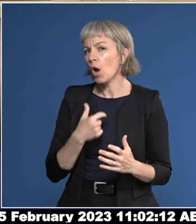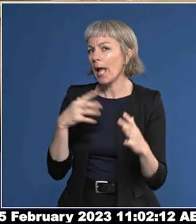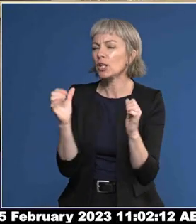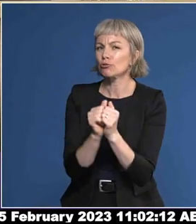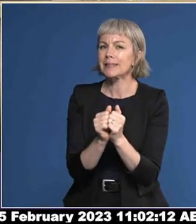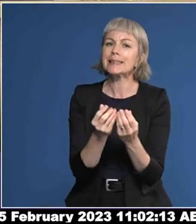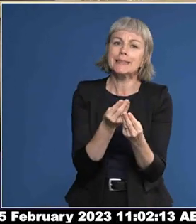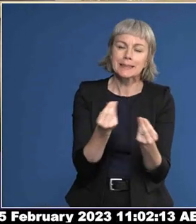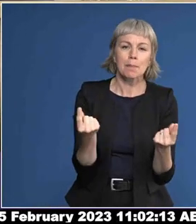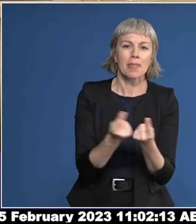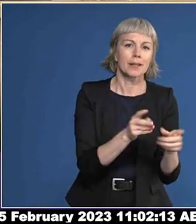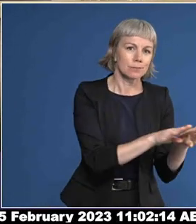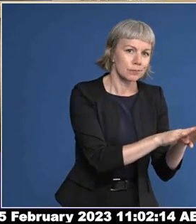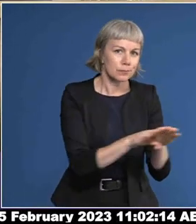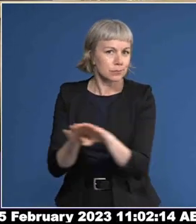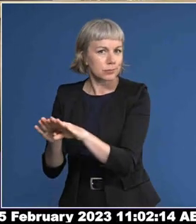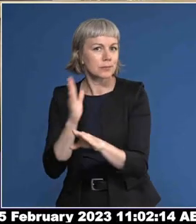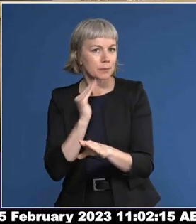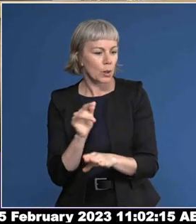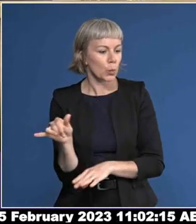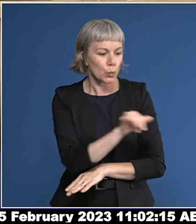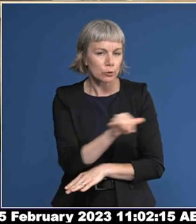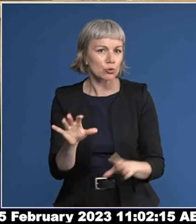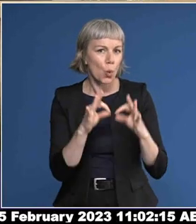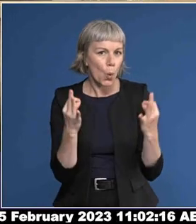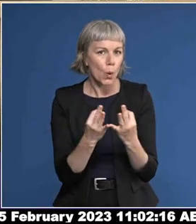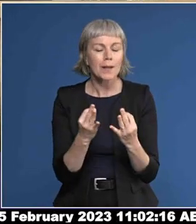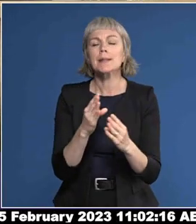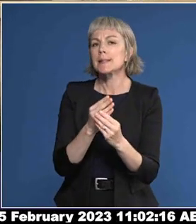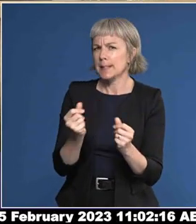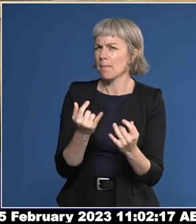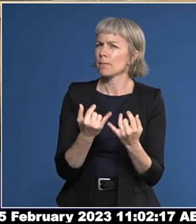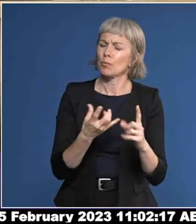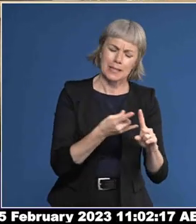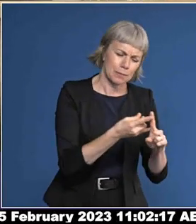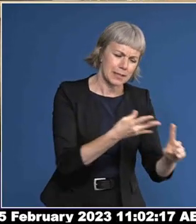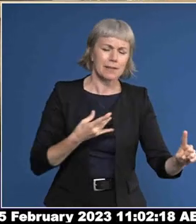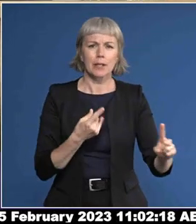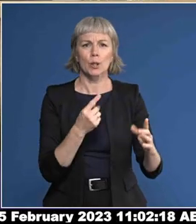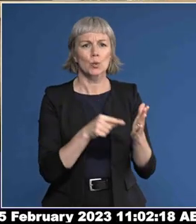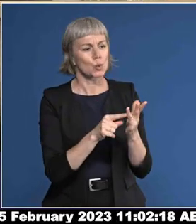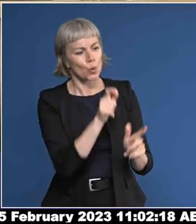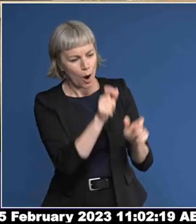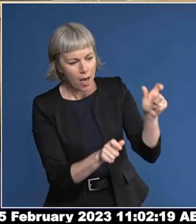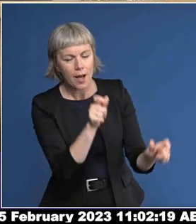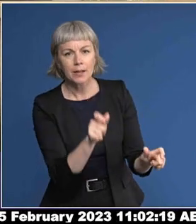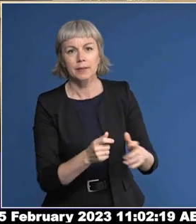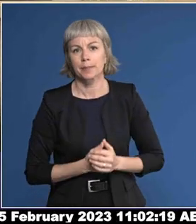There are certain things that are generic. And from Araluen's perspective - because you have got a much smaller workforce as well. MS CATTACH: We are - we are a lot smaller.